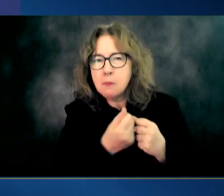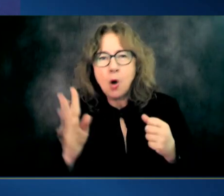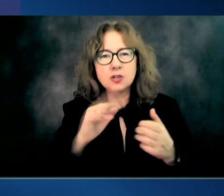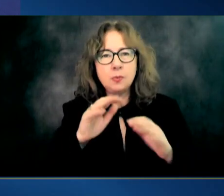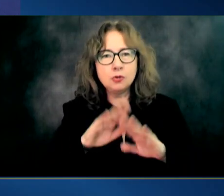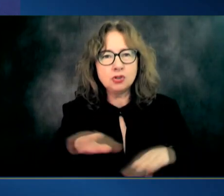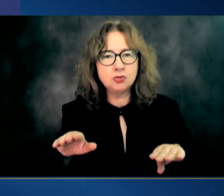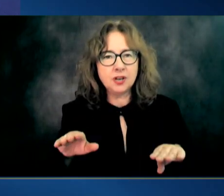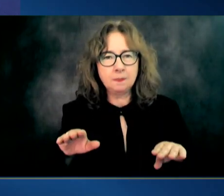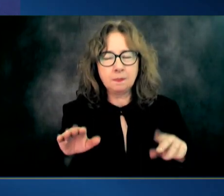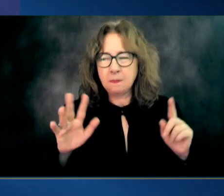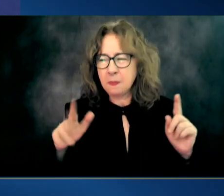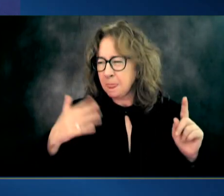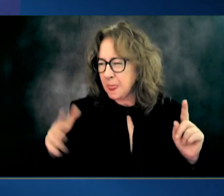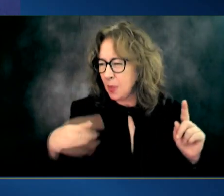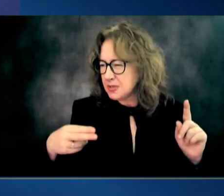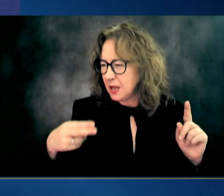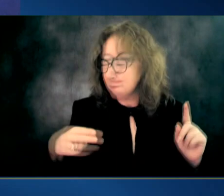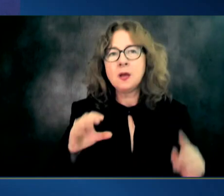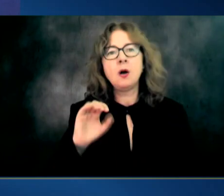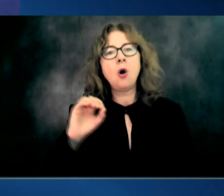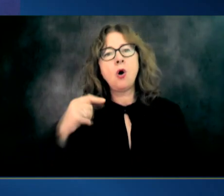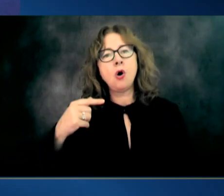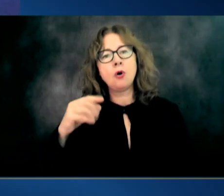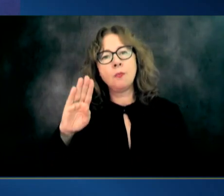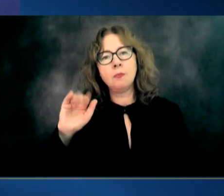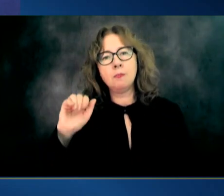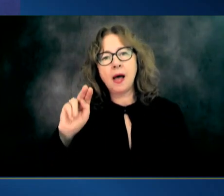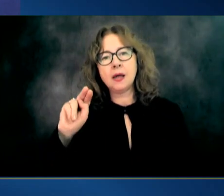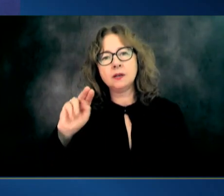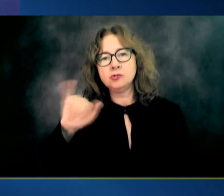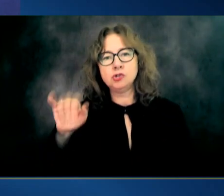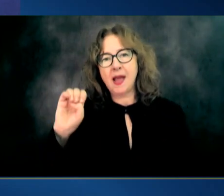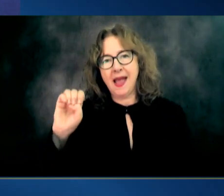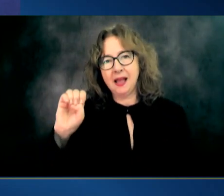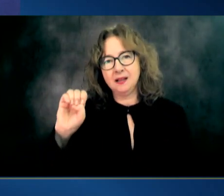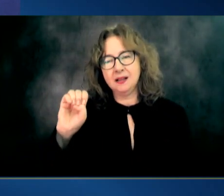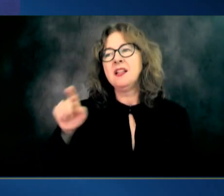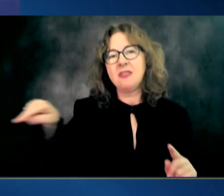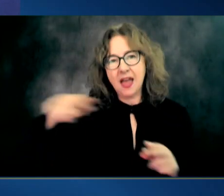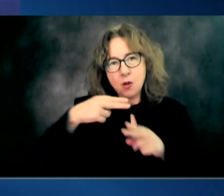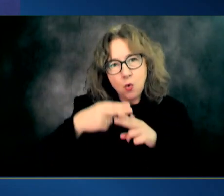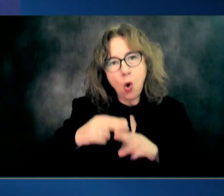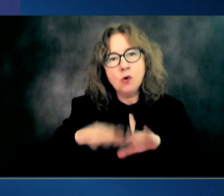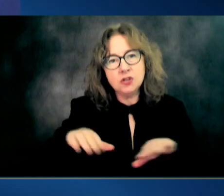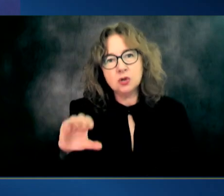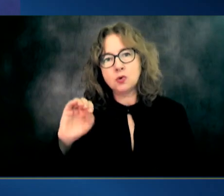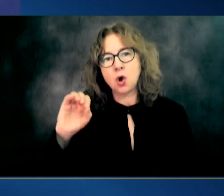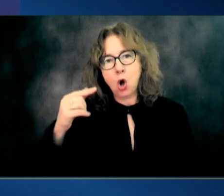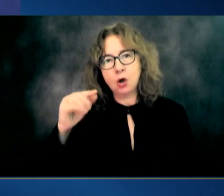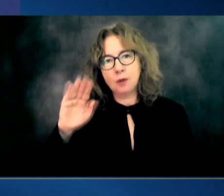Yetunde Felix-Ukwu: Ogbanje. Wunmi Mosaku: Ogbanje. And they say that the children are ogbanje. And actually,